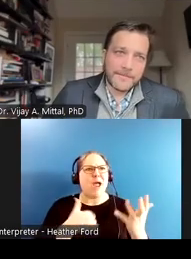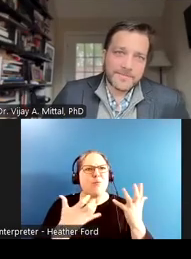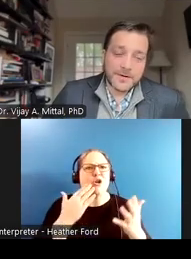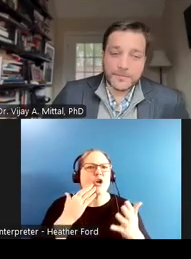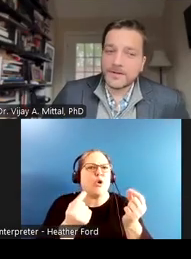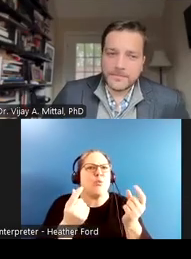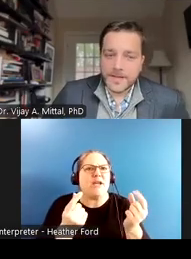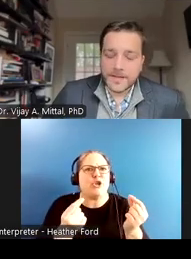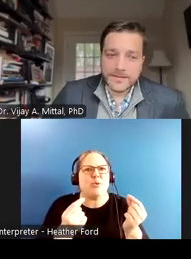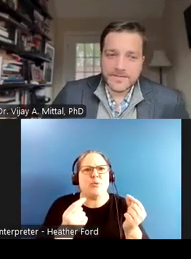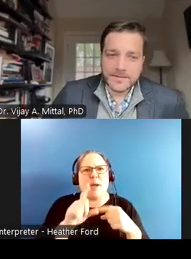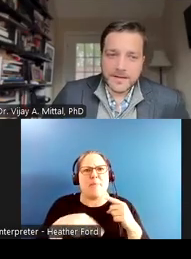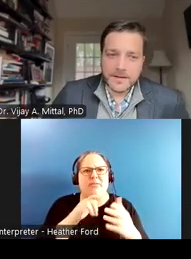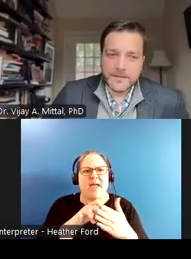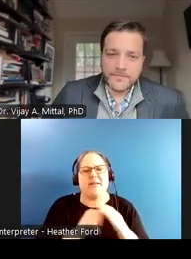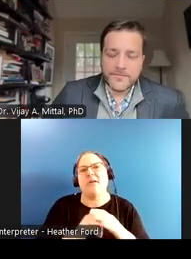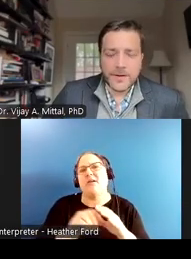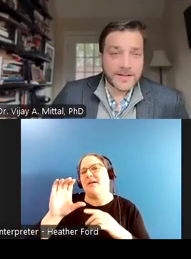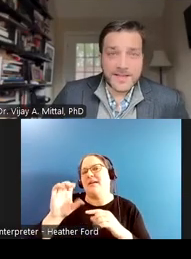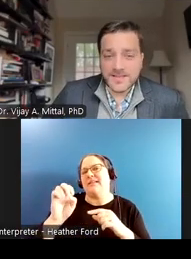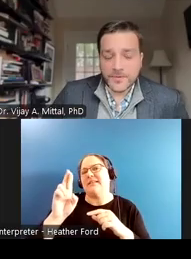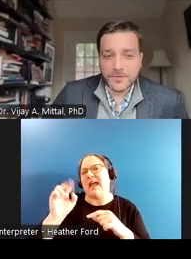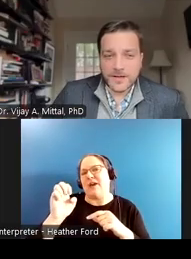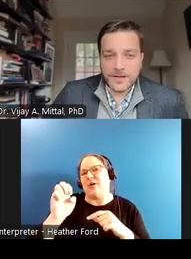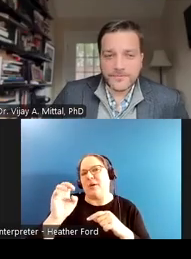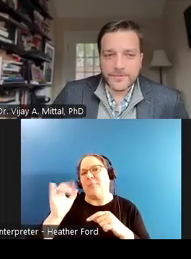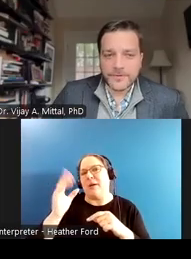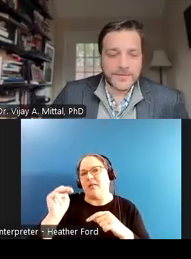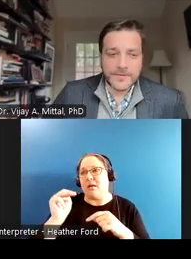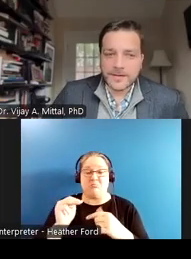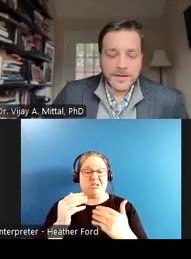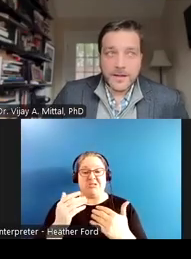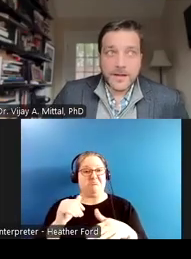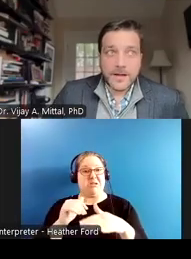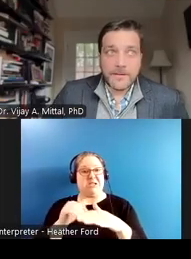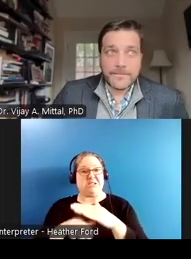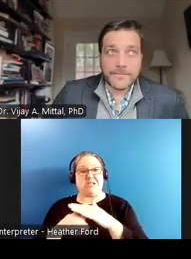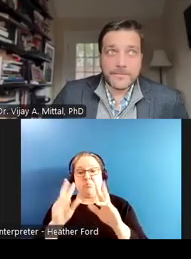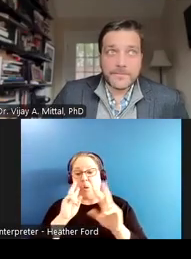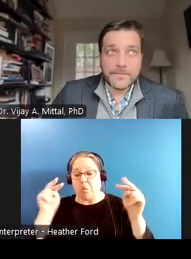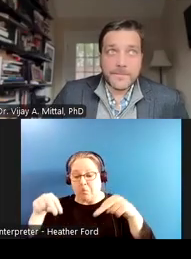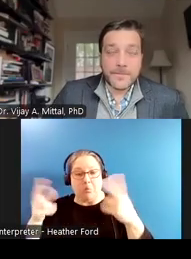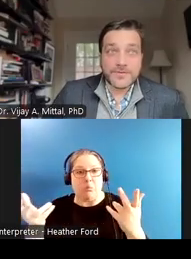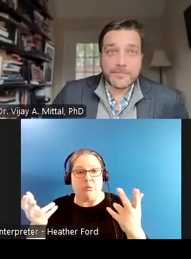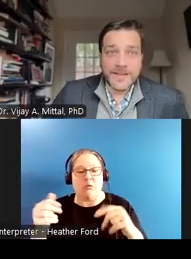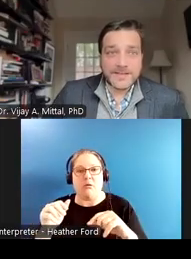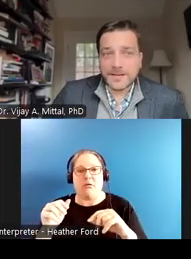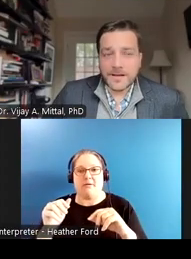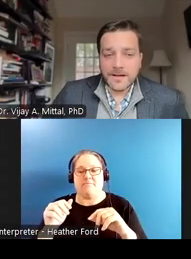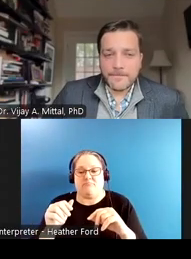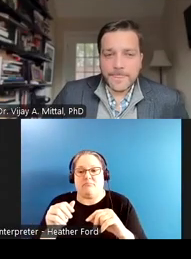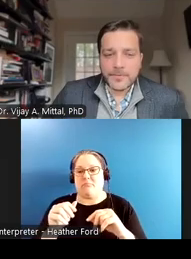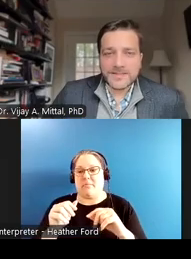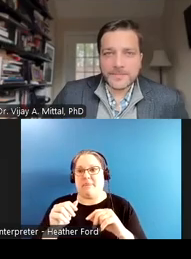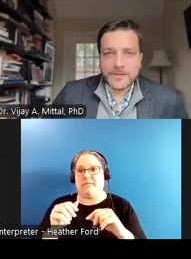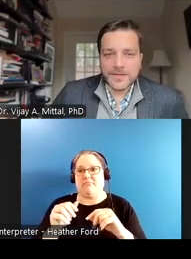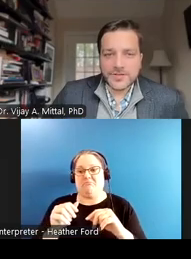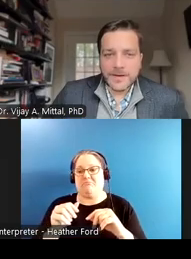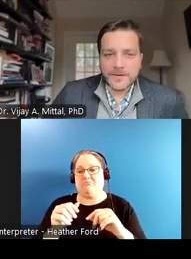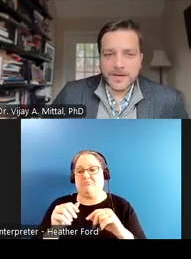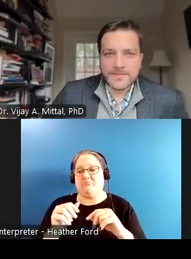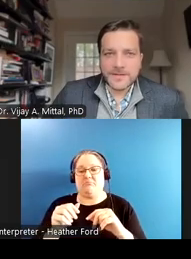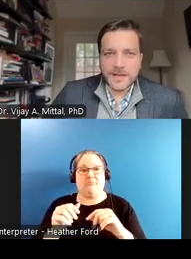um cerebellum is uh very accessible uh for even um the most basic u brain stimulation paradigms.